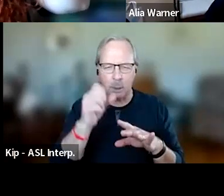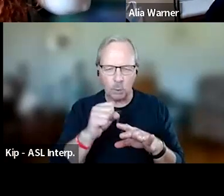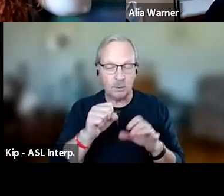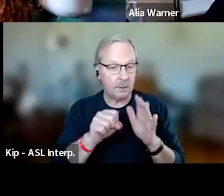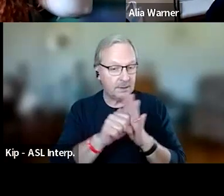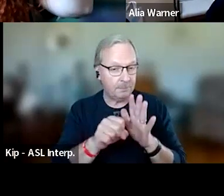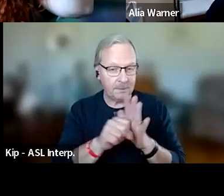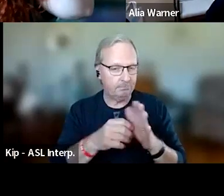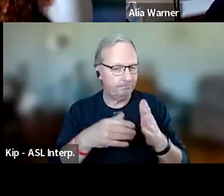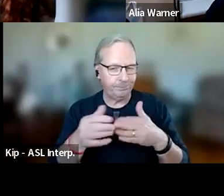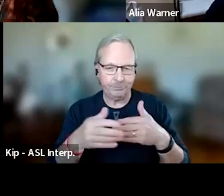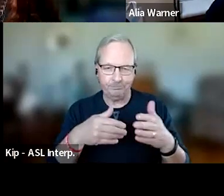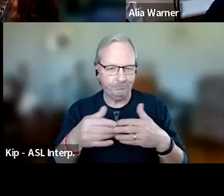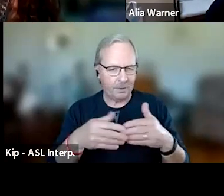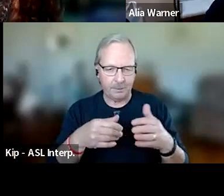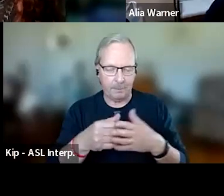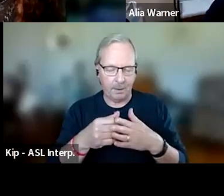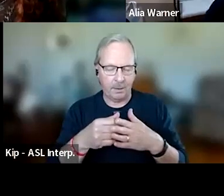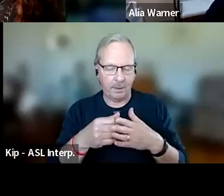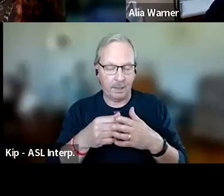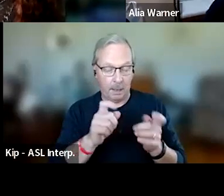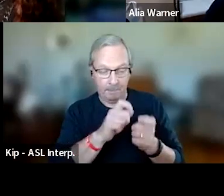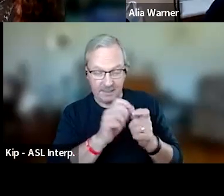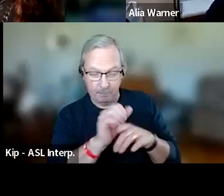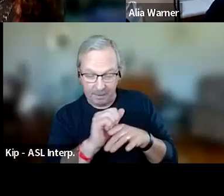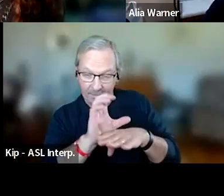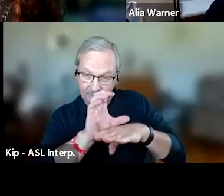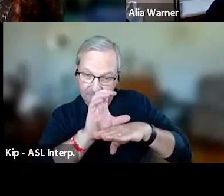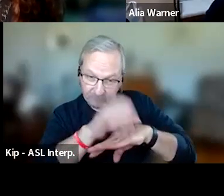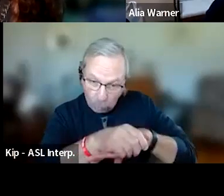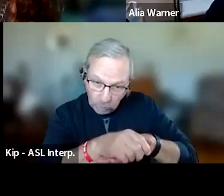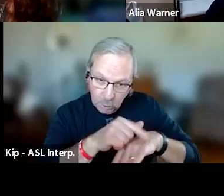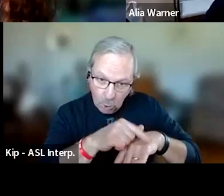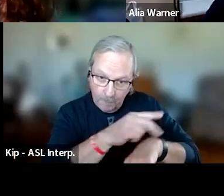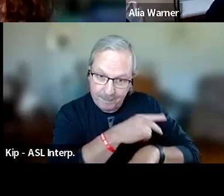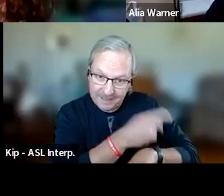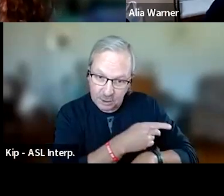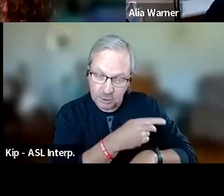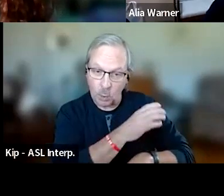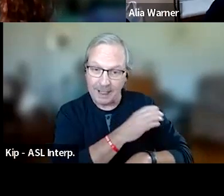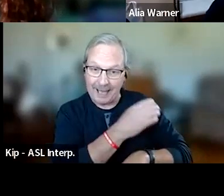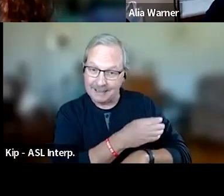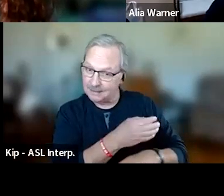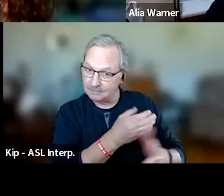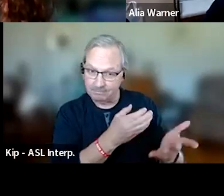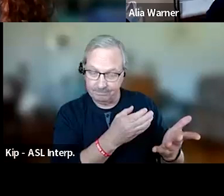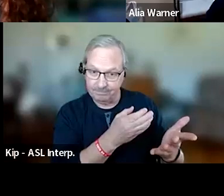I don't think certain practices should be forced on any of the patients or clients, but if they are harm to themselves or harm